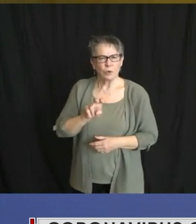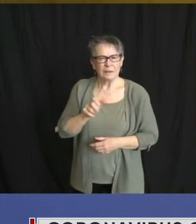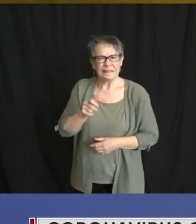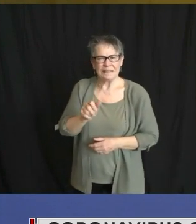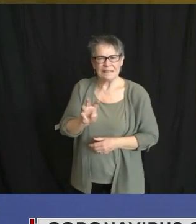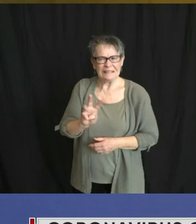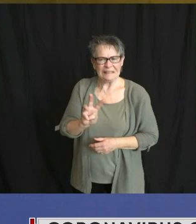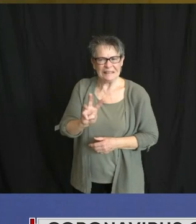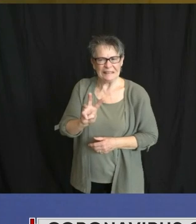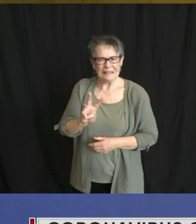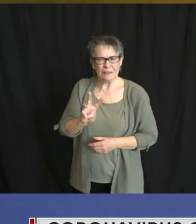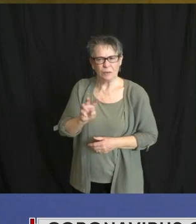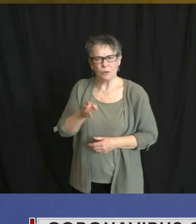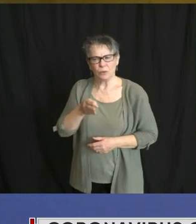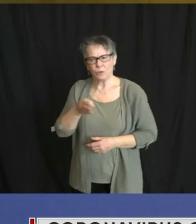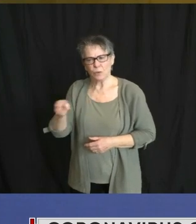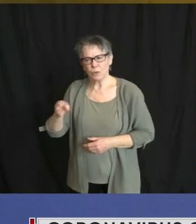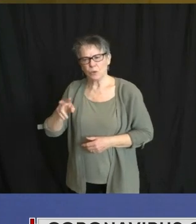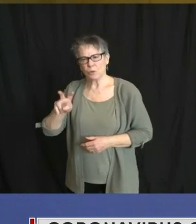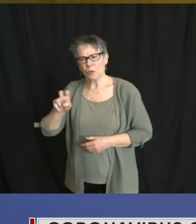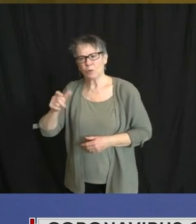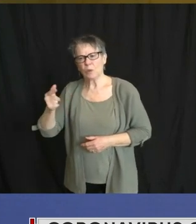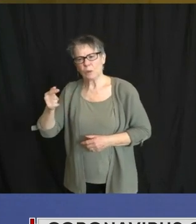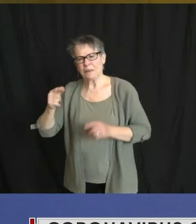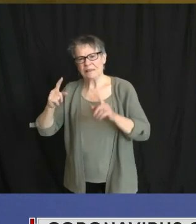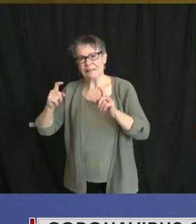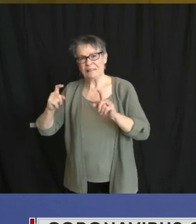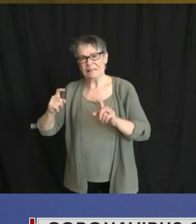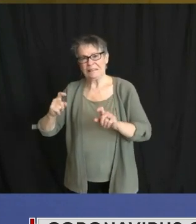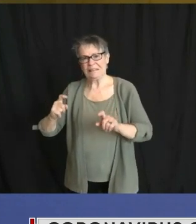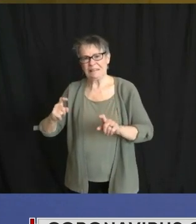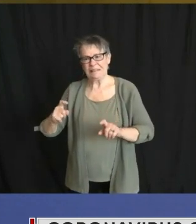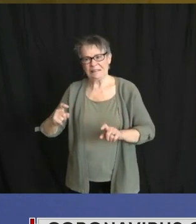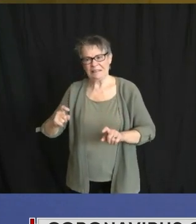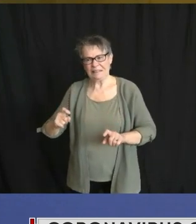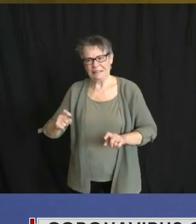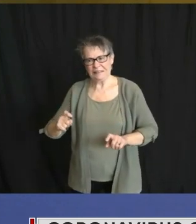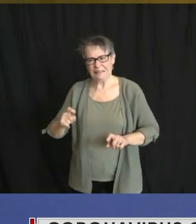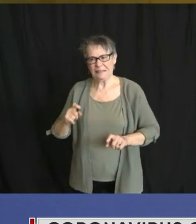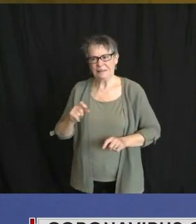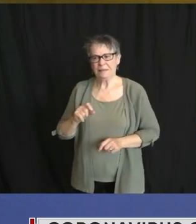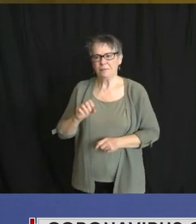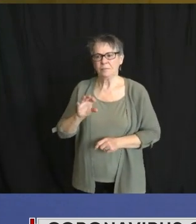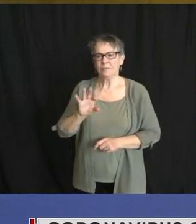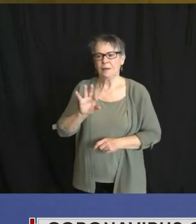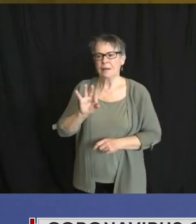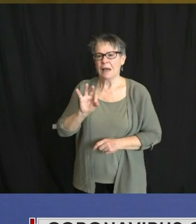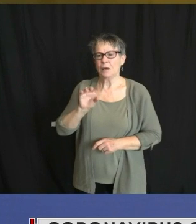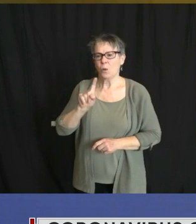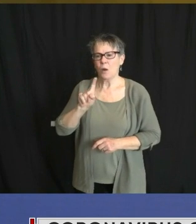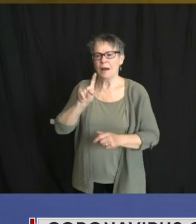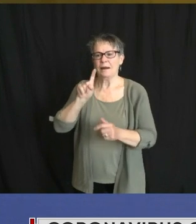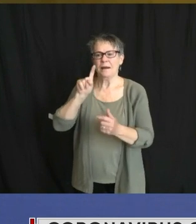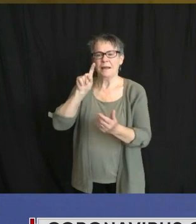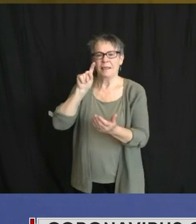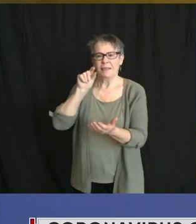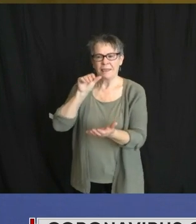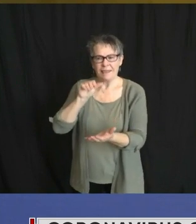HAVE REPORTED 216 221 TESTS